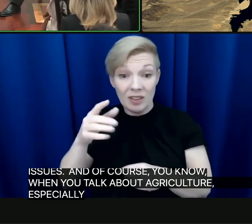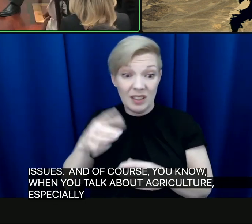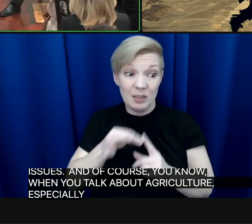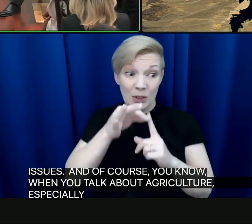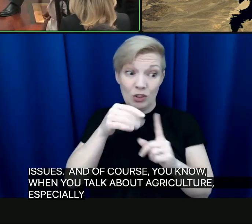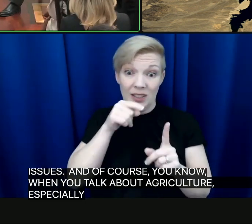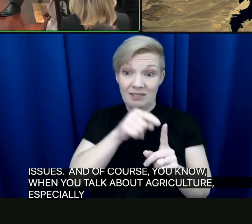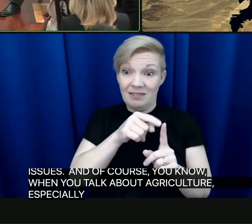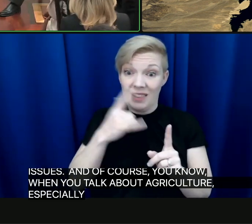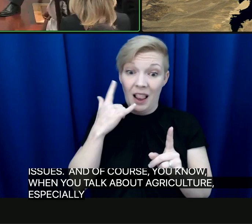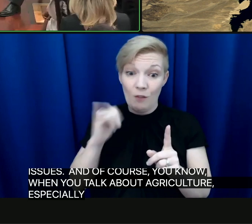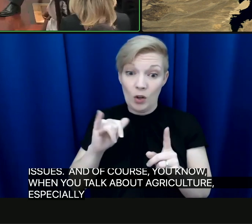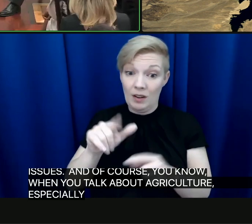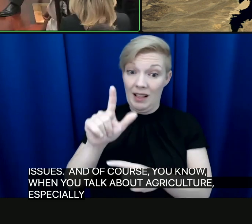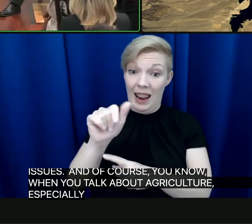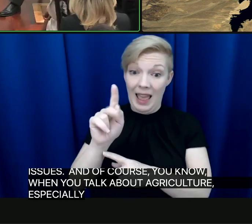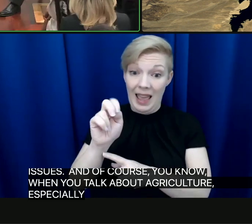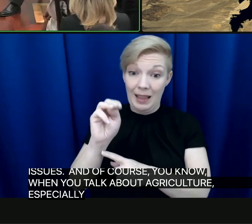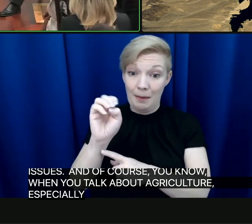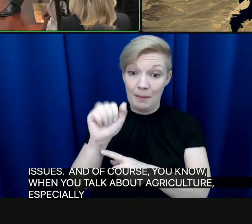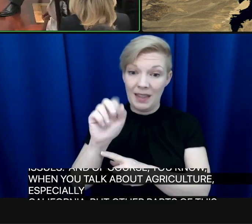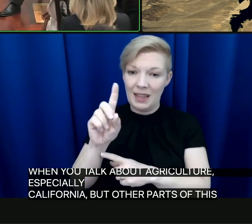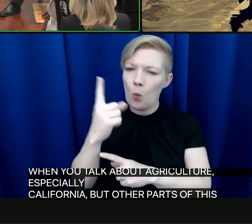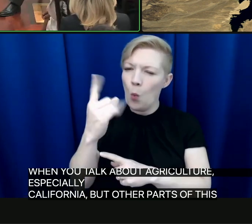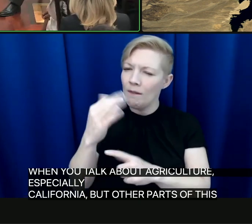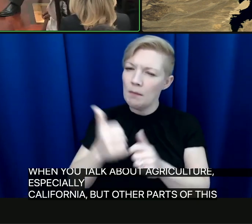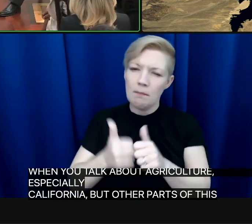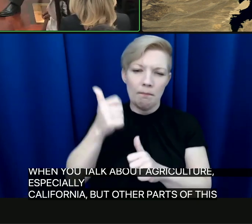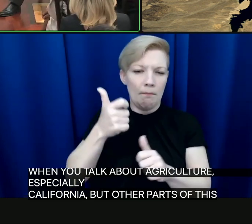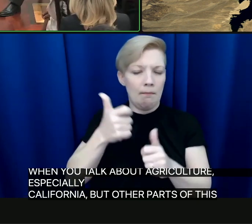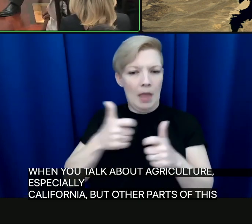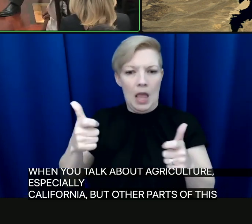which is one of the major water sources out there, July 2000,